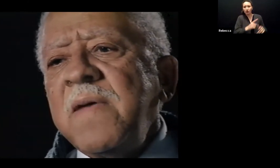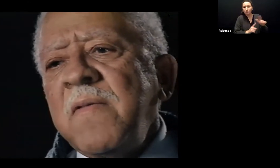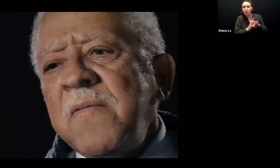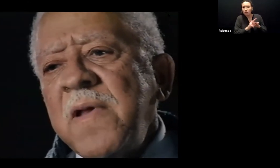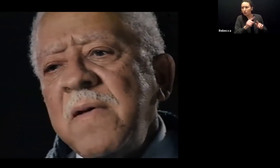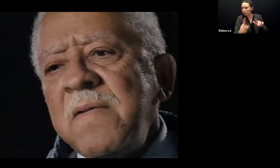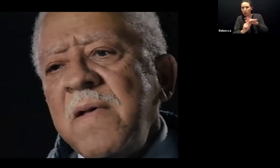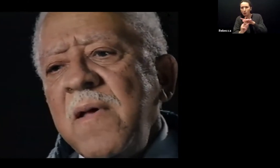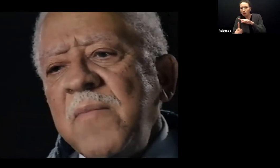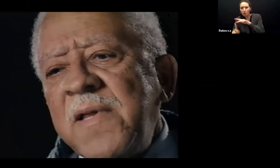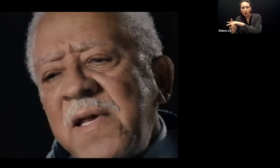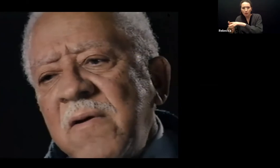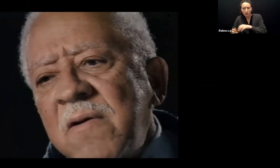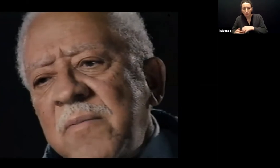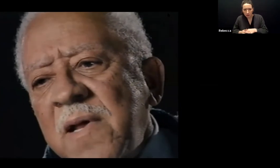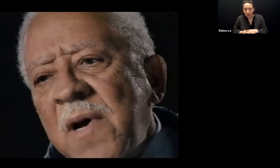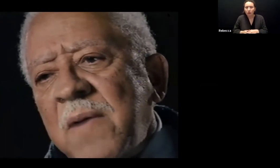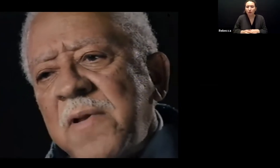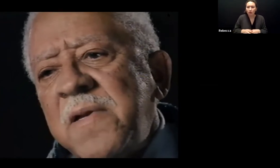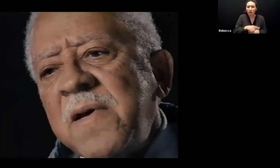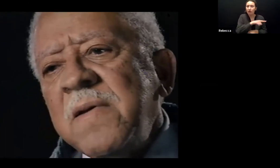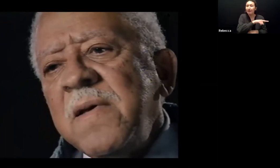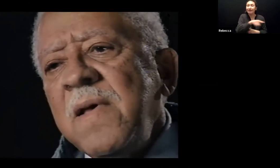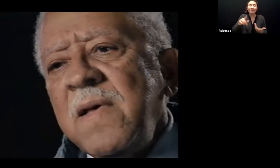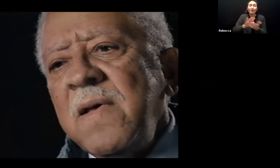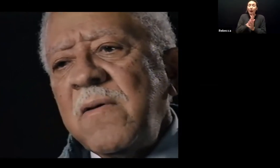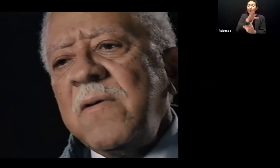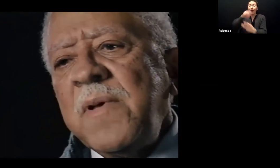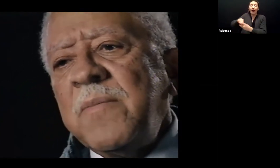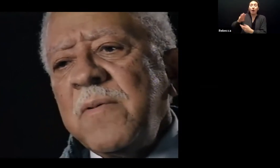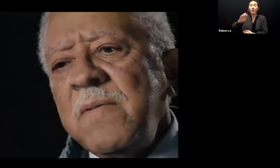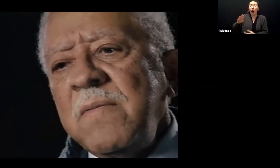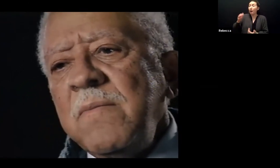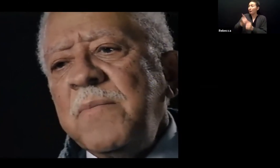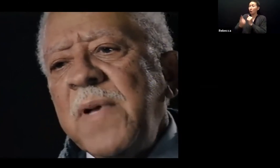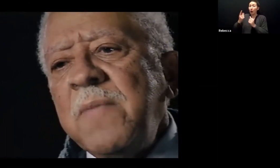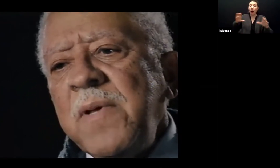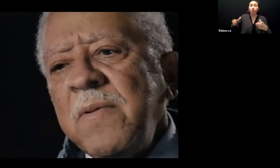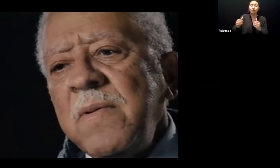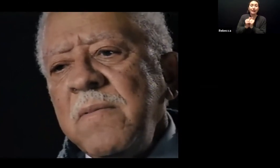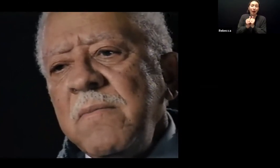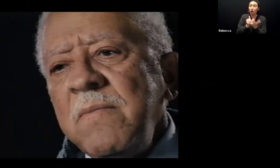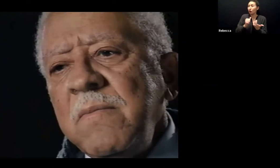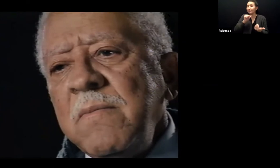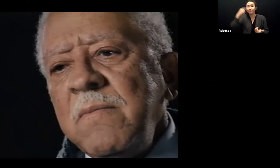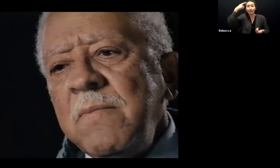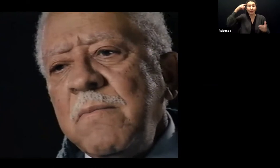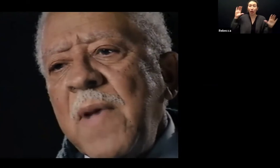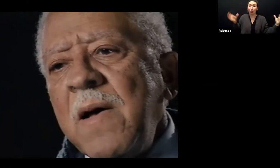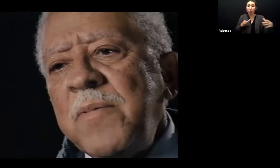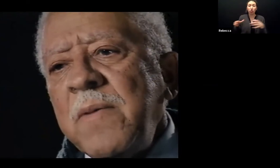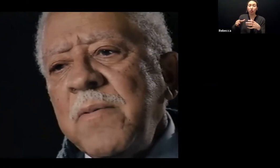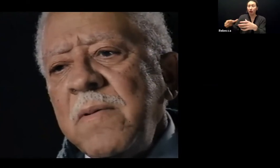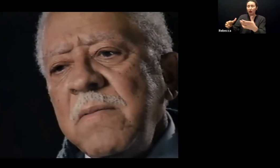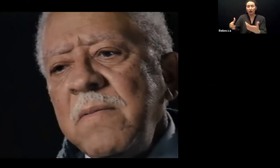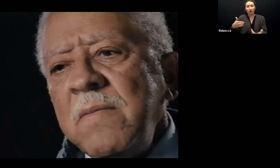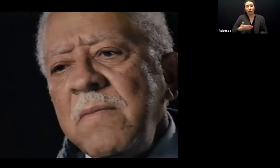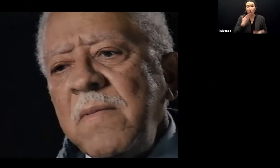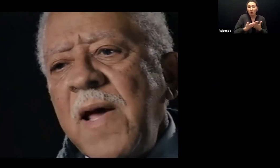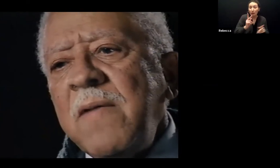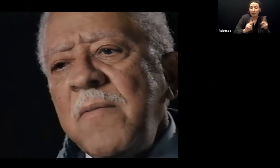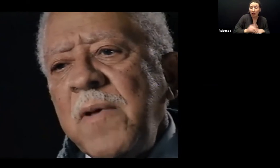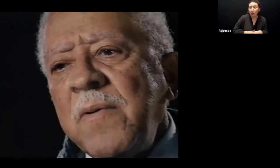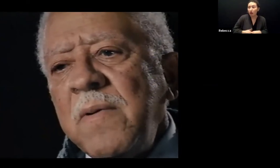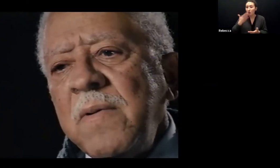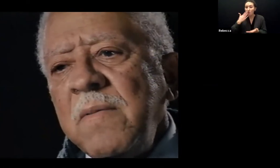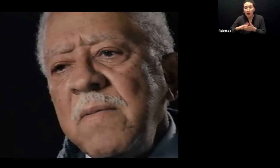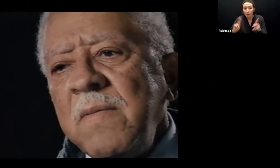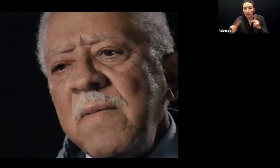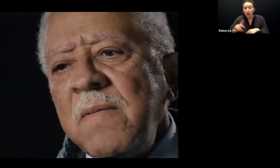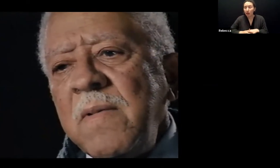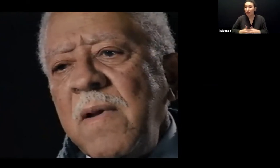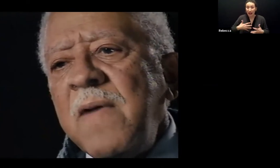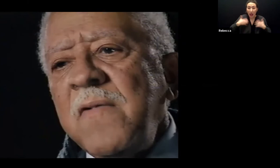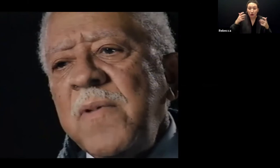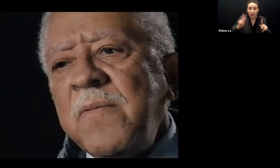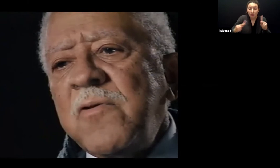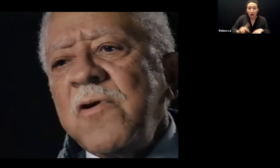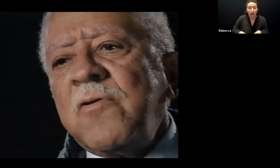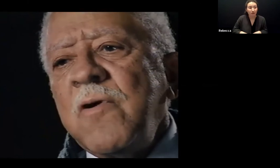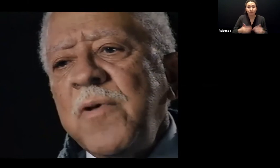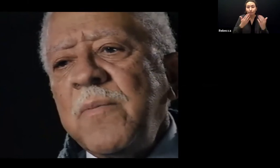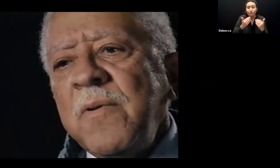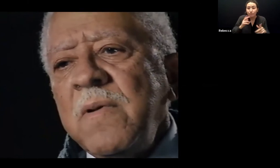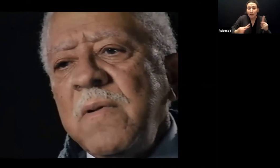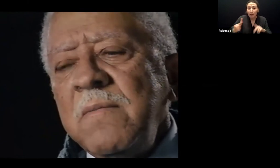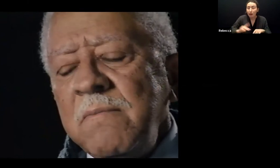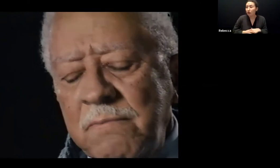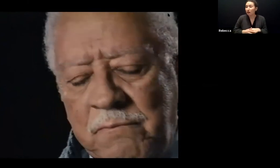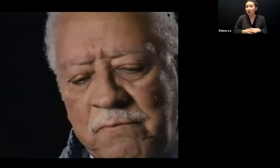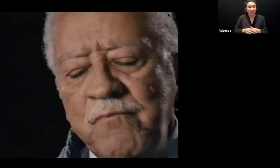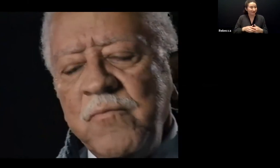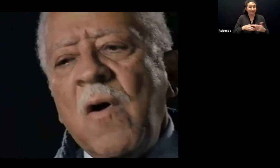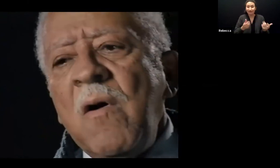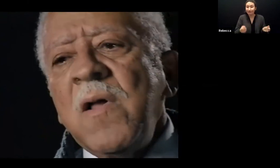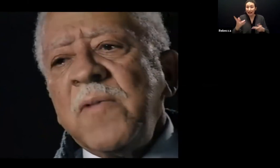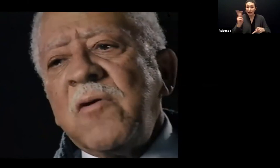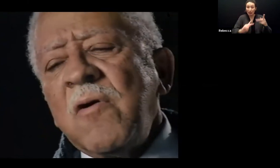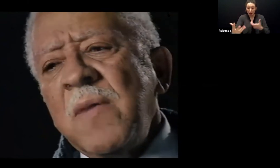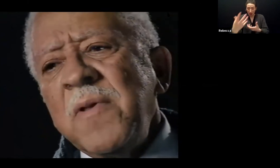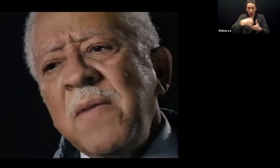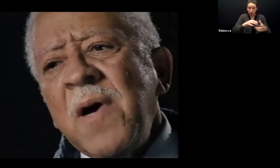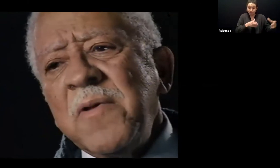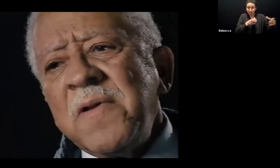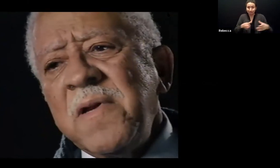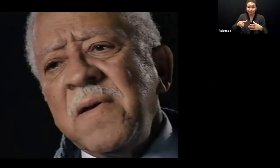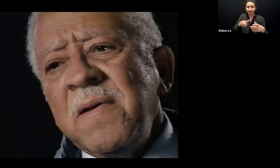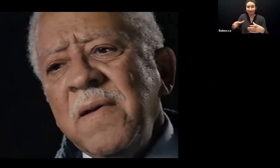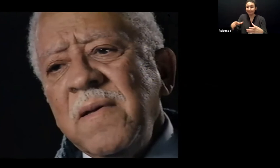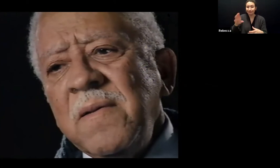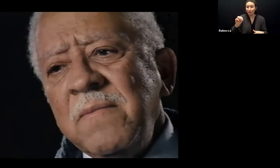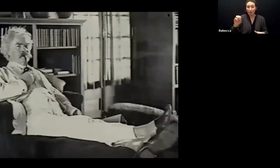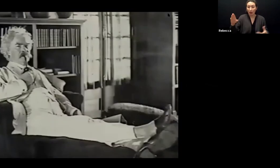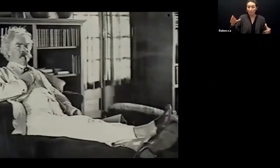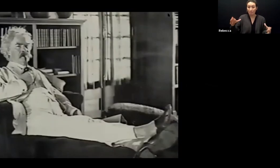run back there and probably were looking at them as they hung him from the windows on